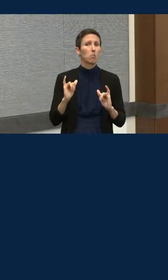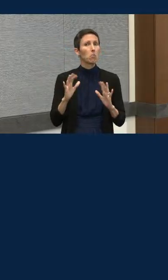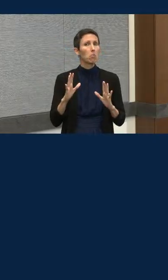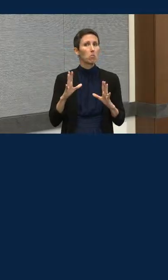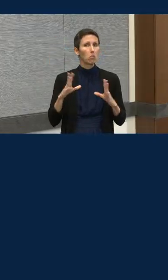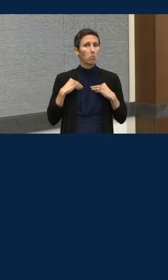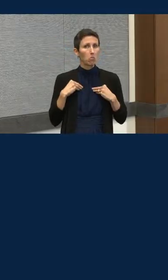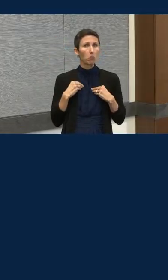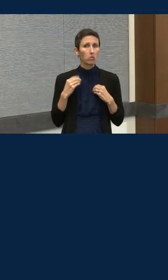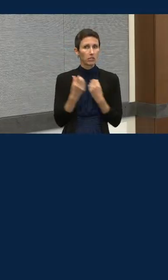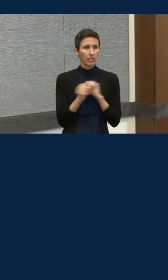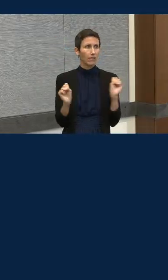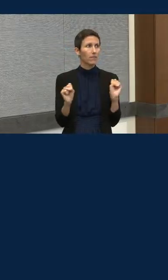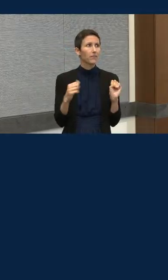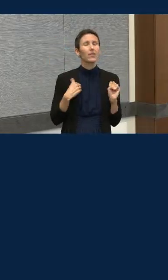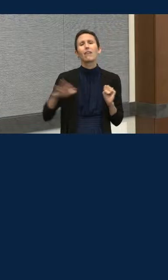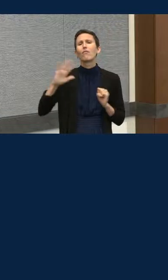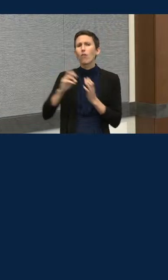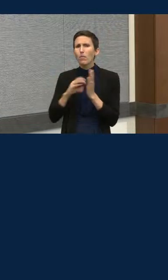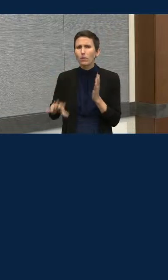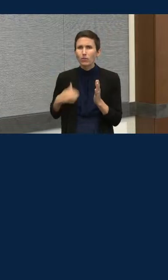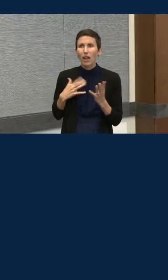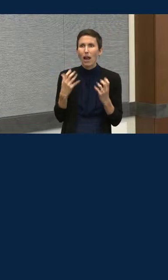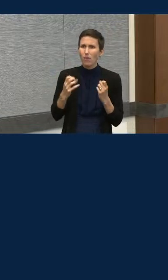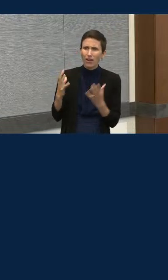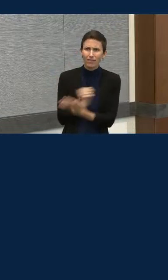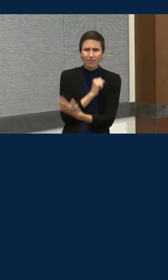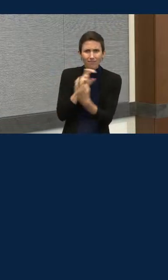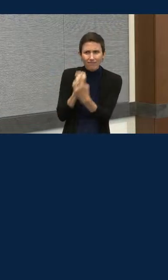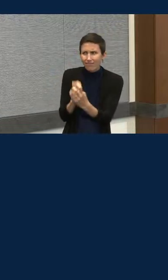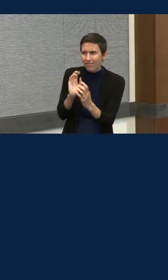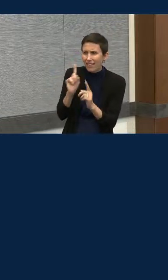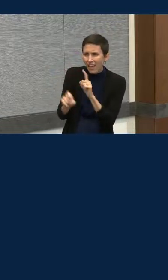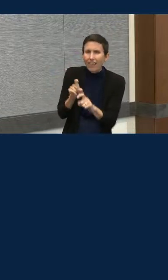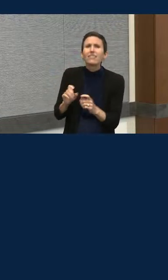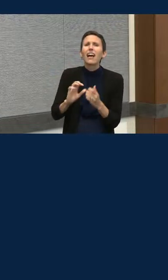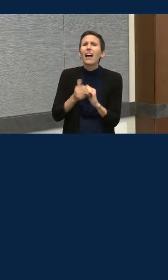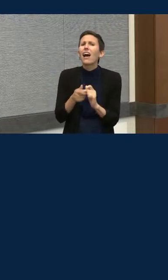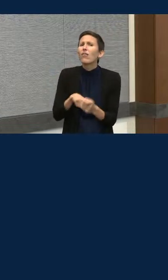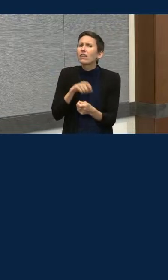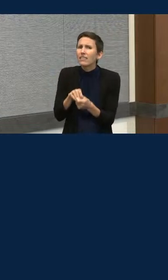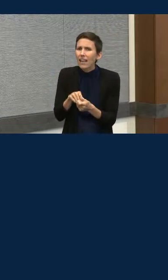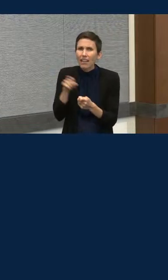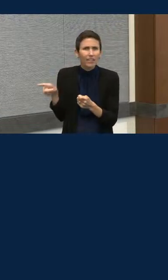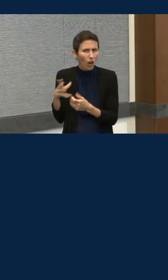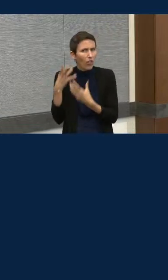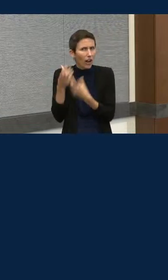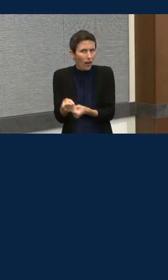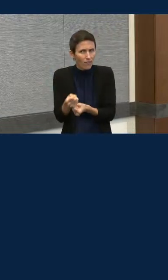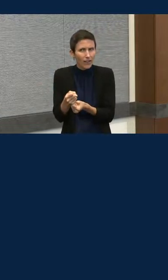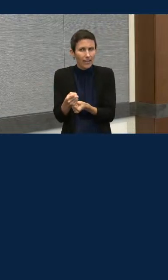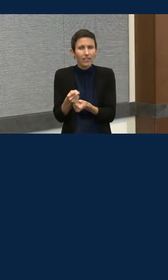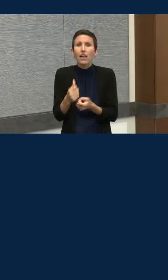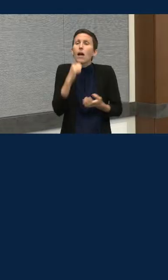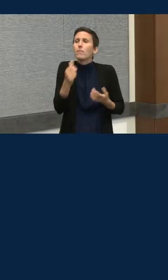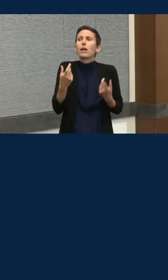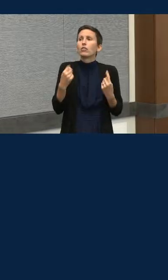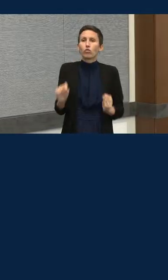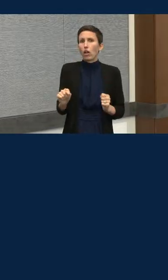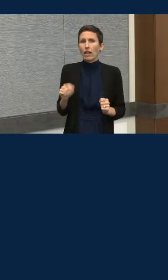student who works at the FDA and should have a conservation how exactly are they confident and